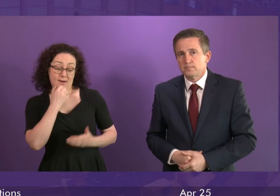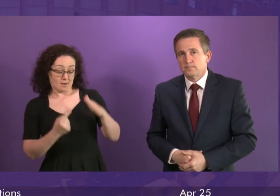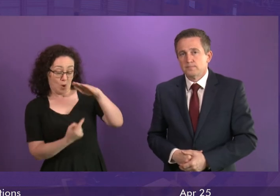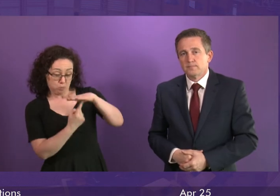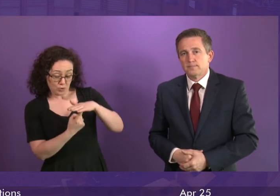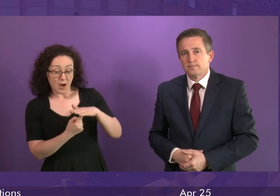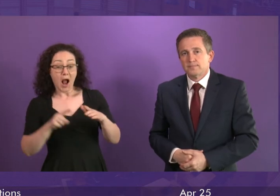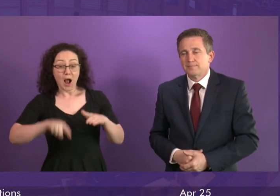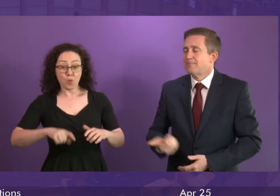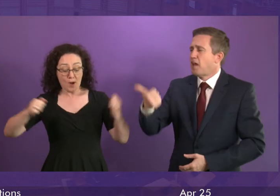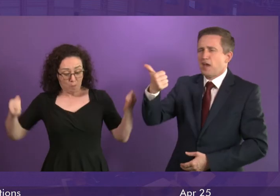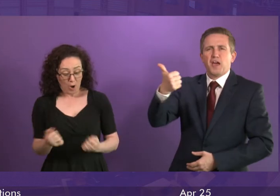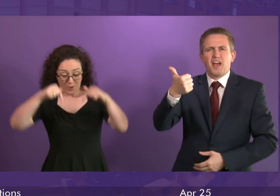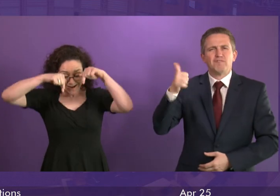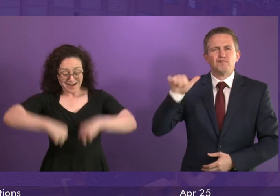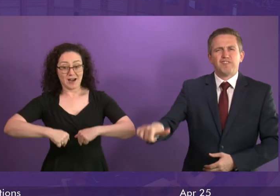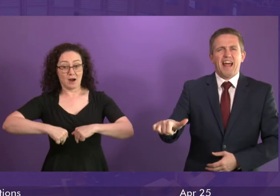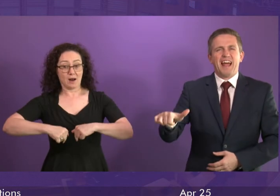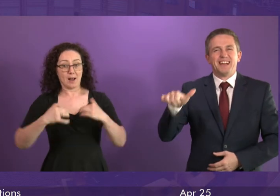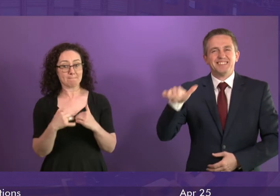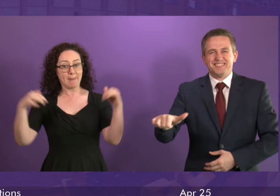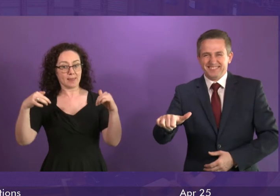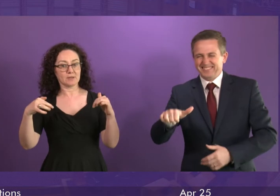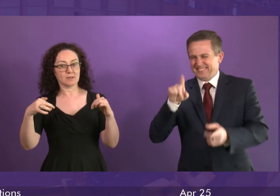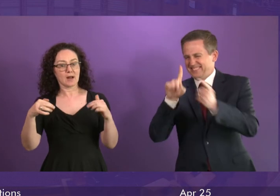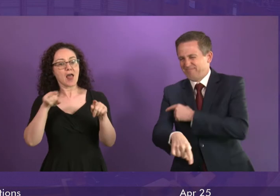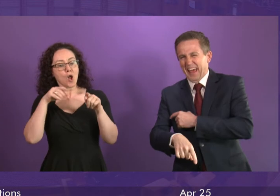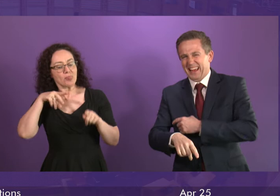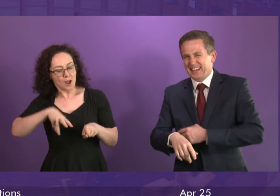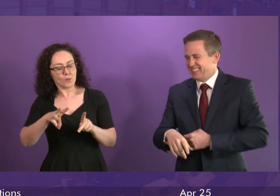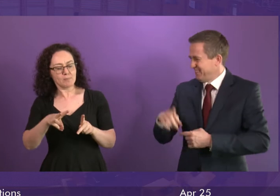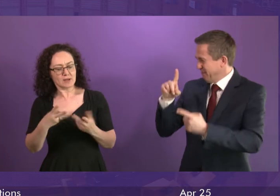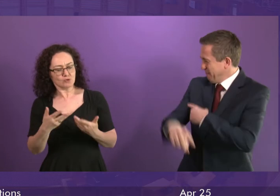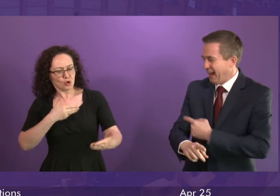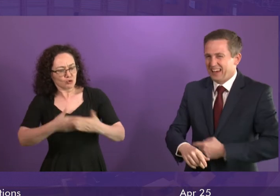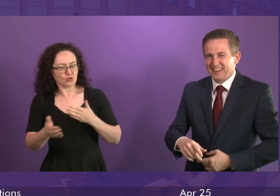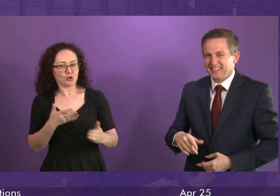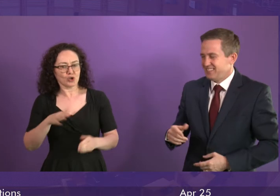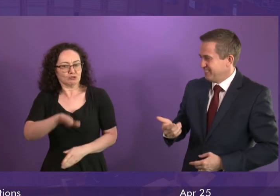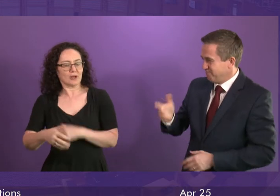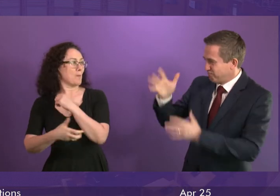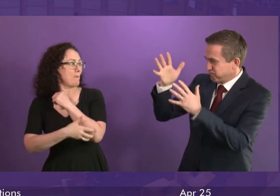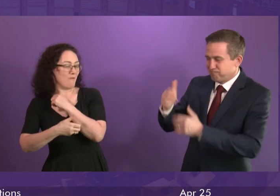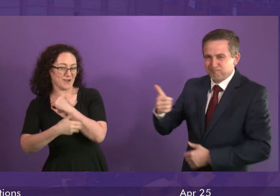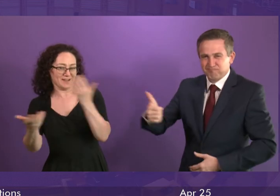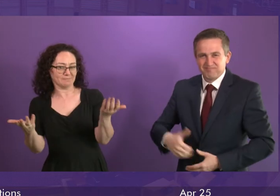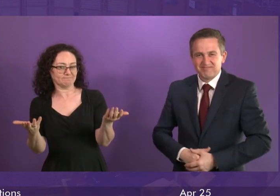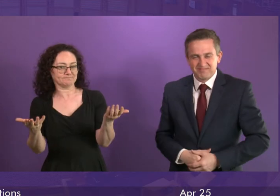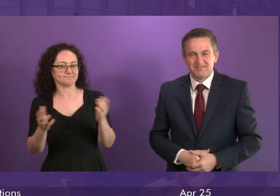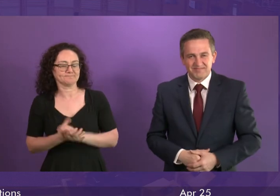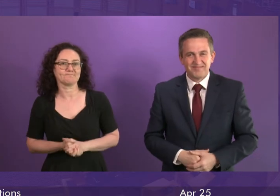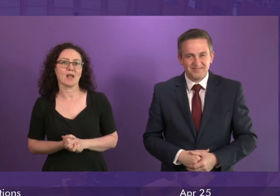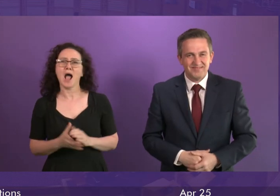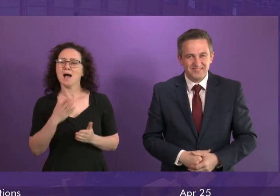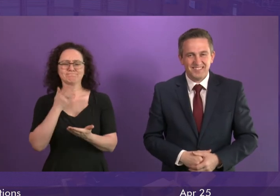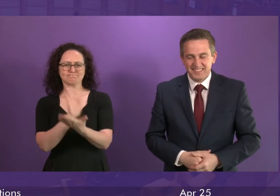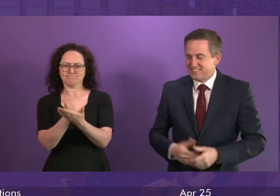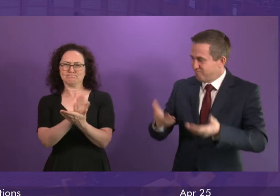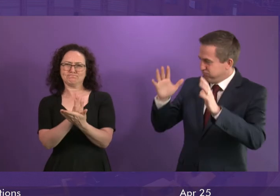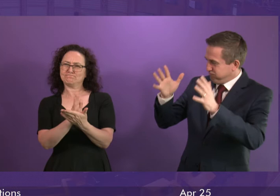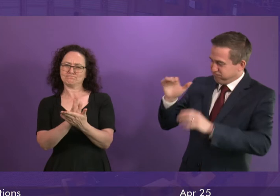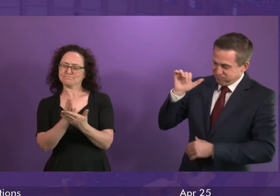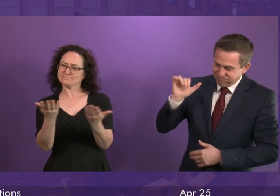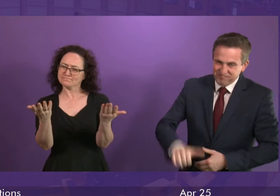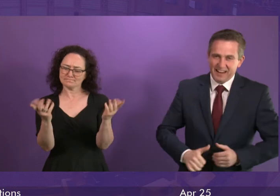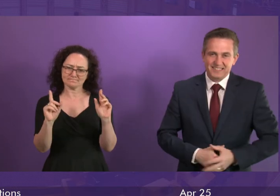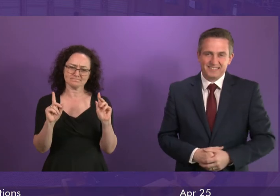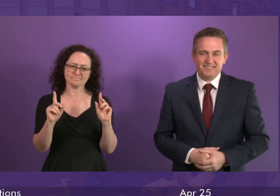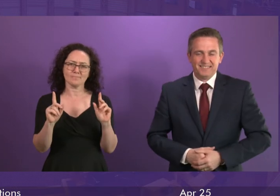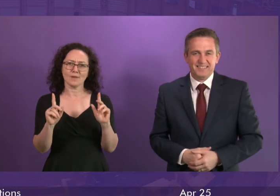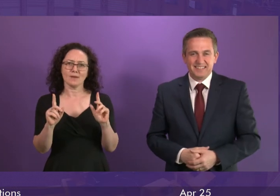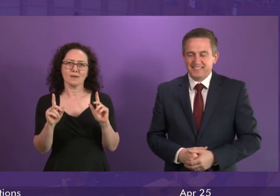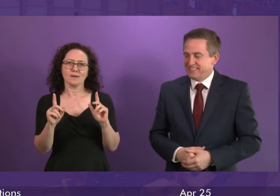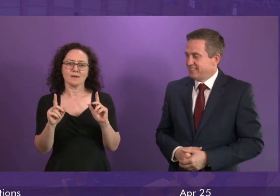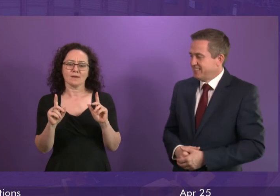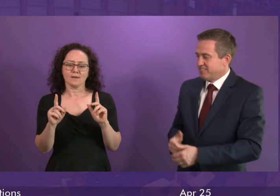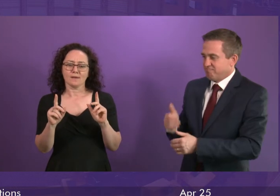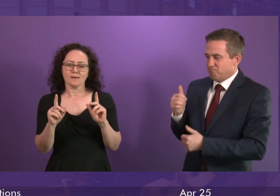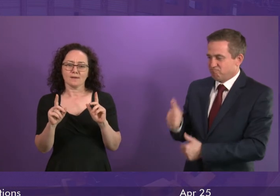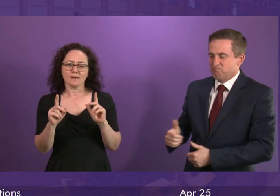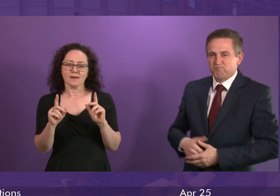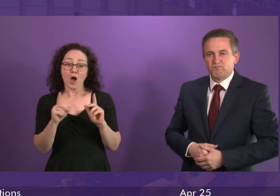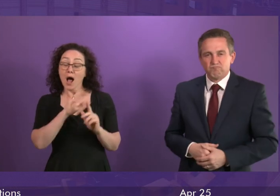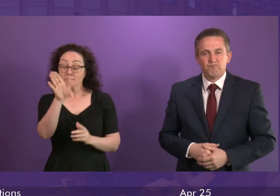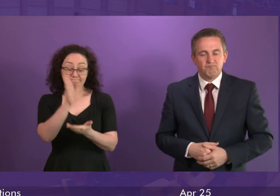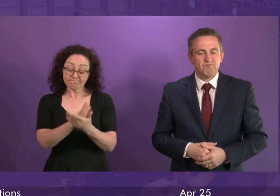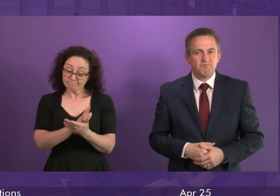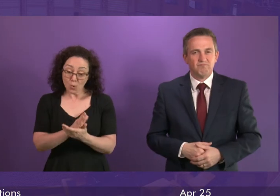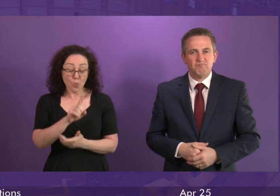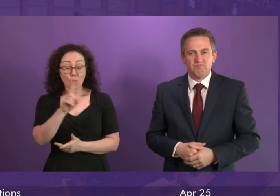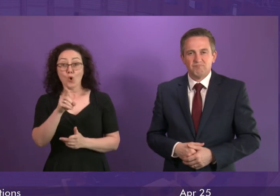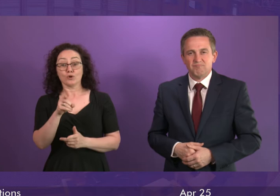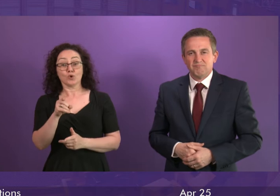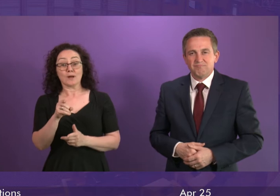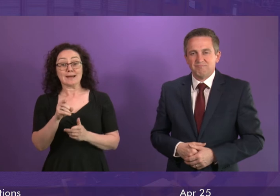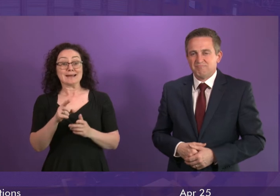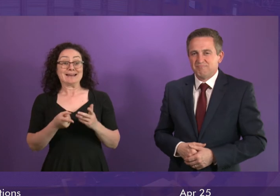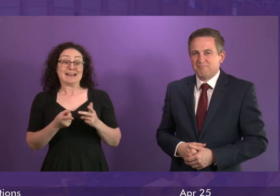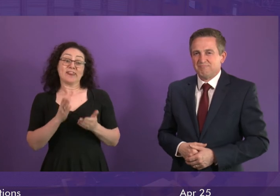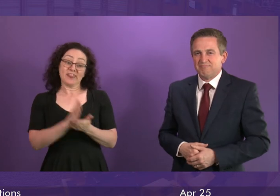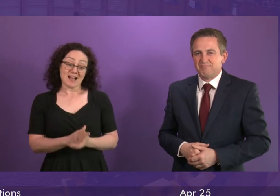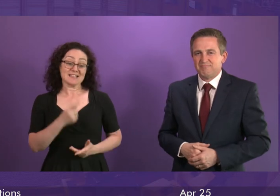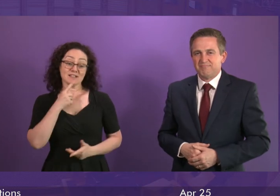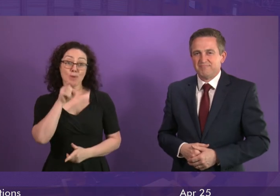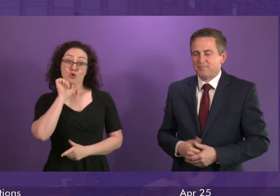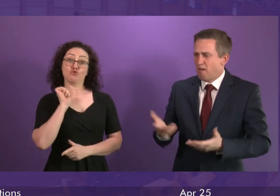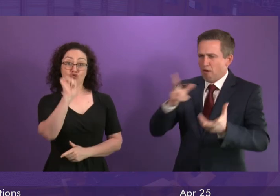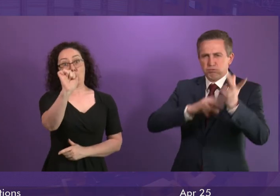to tackle child poverty. I am not sure what his wanting to leave those powers in the hands